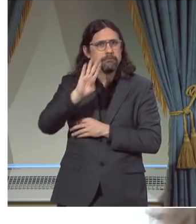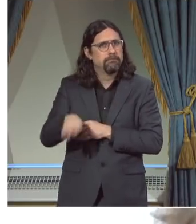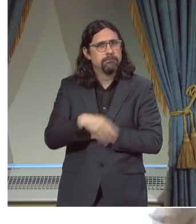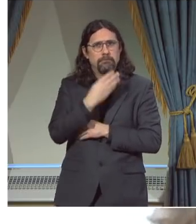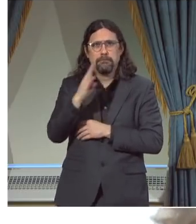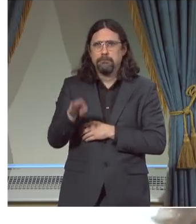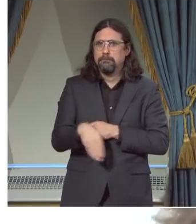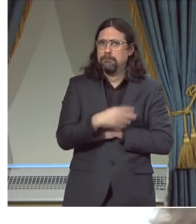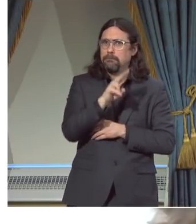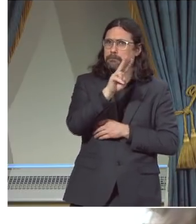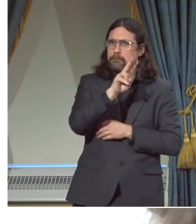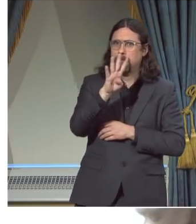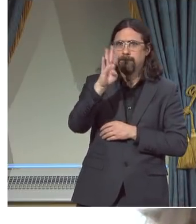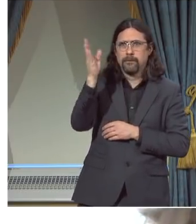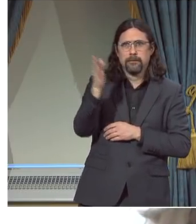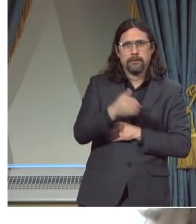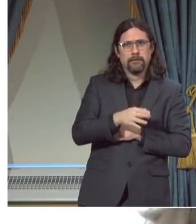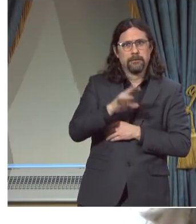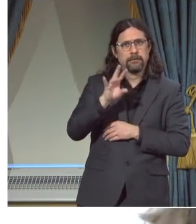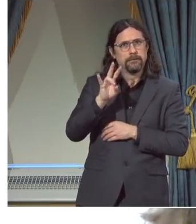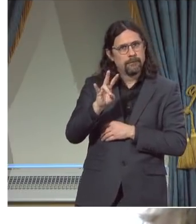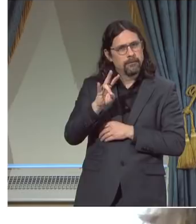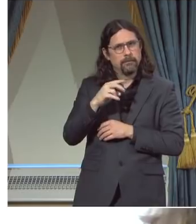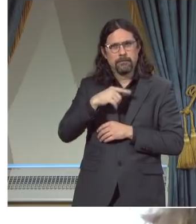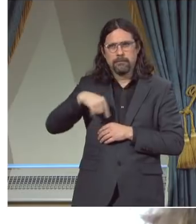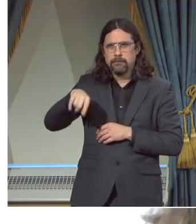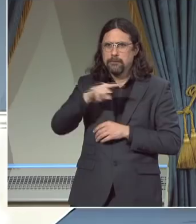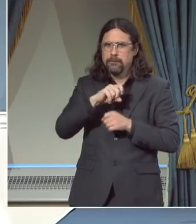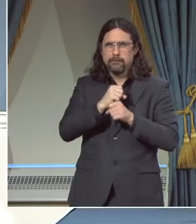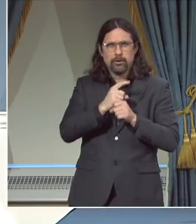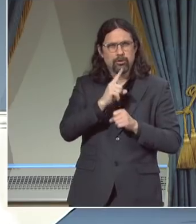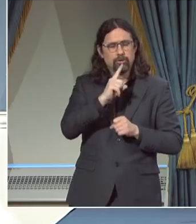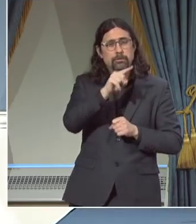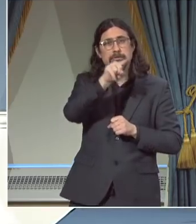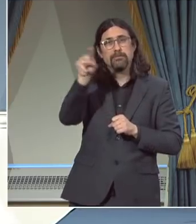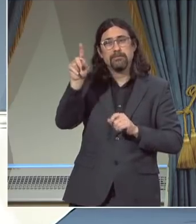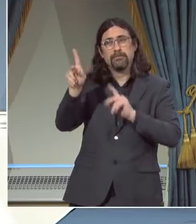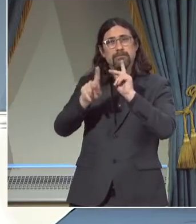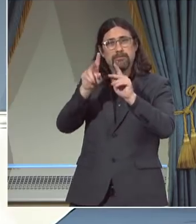A DAY TO HELP MEET THE NEEDS OF FAMILIES TH AT HAVE